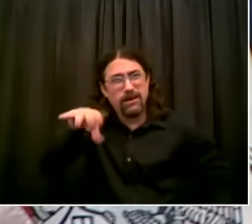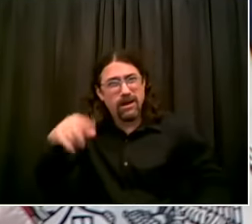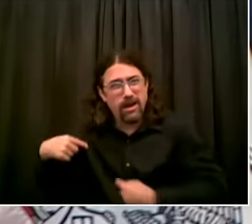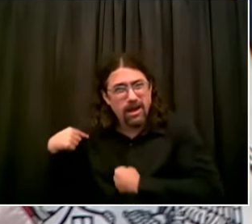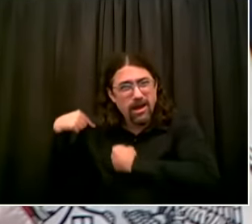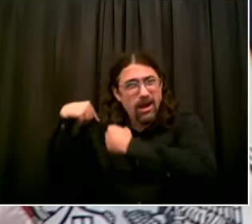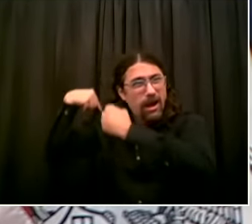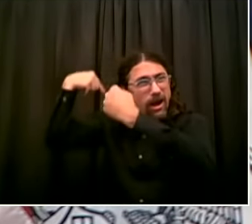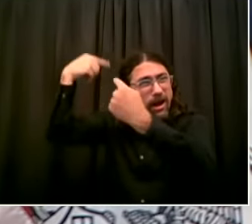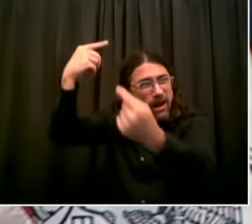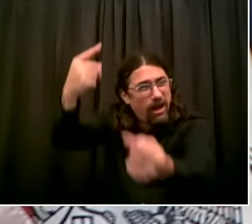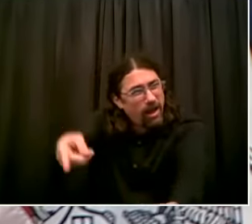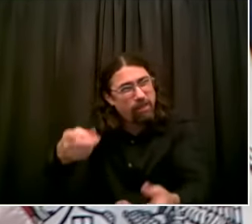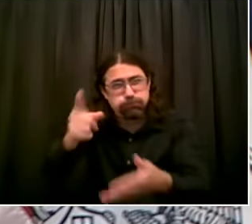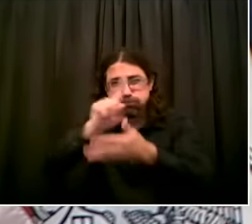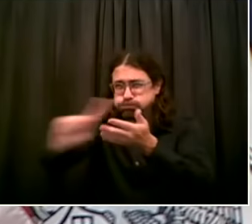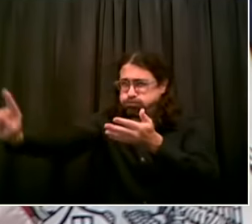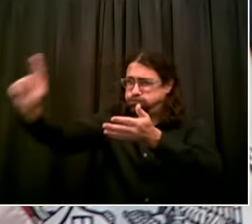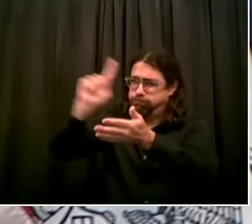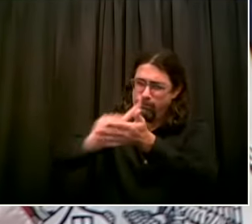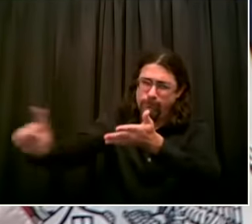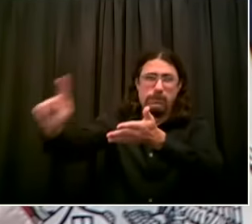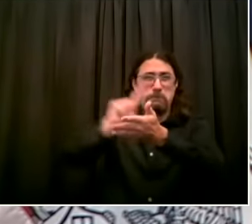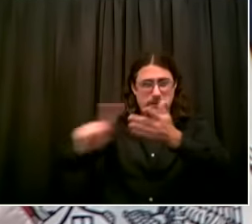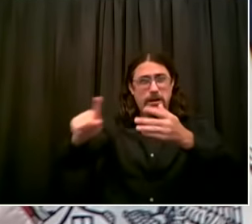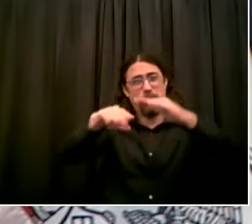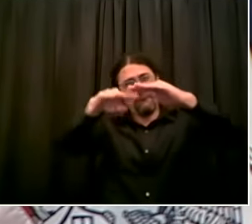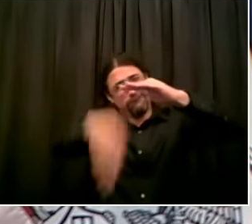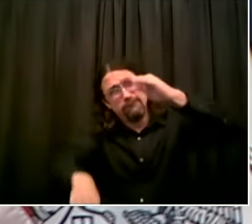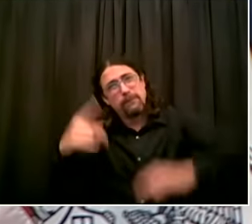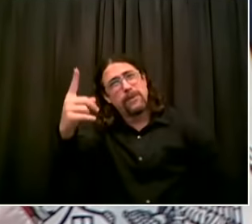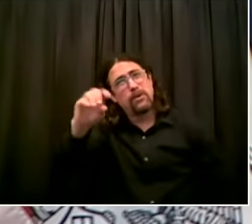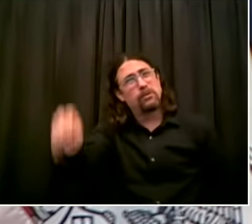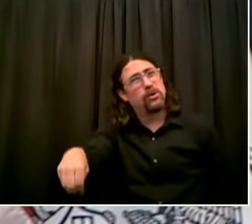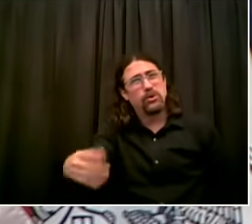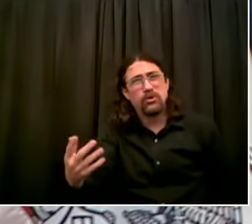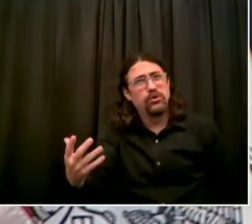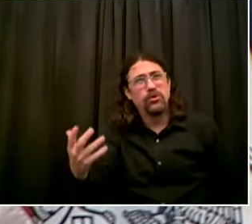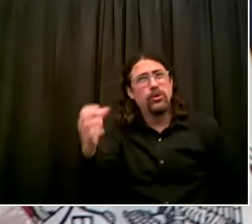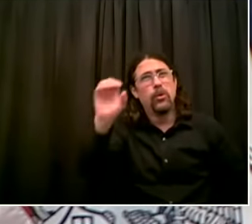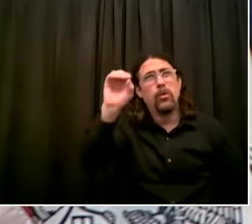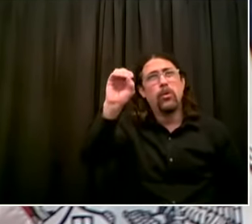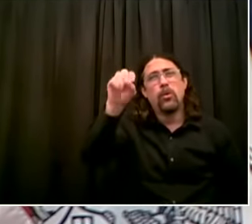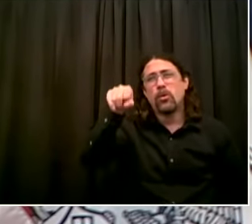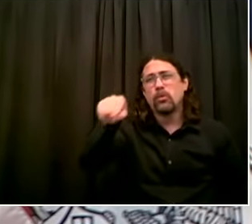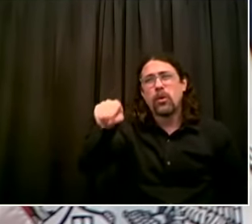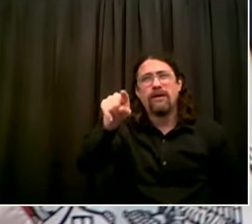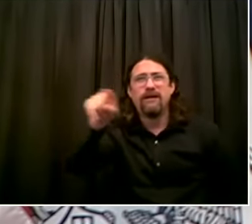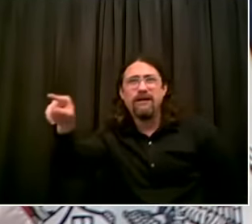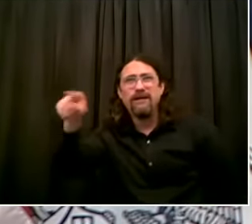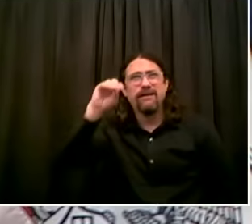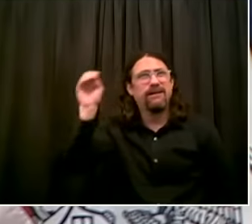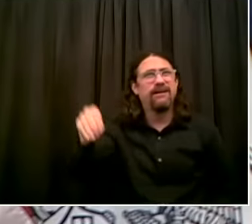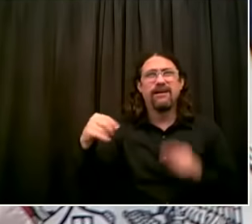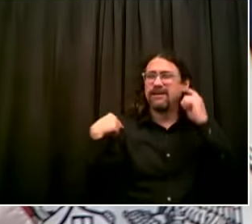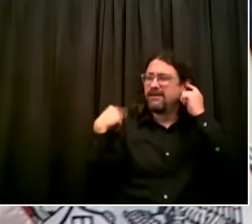YORK CITY OUR POSITIVE LEVEL